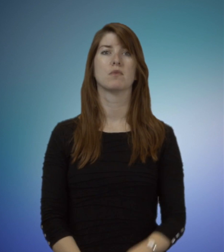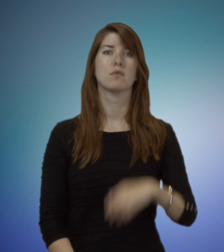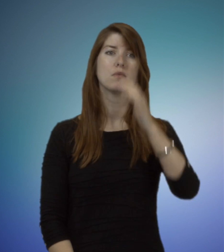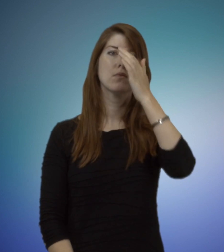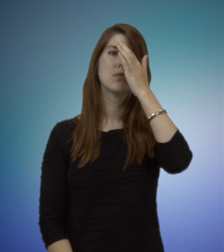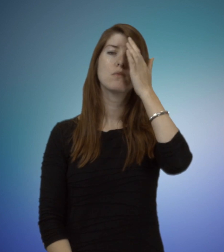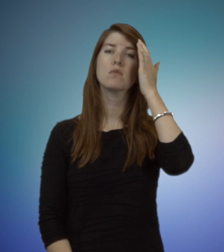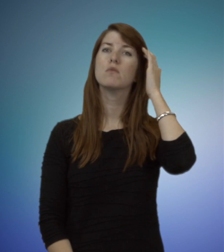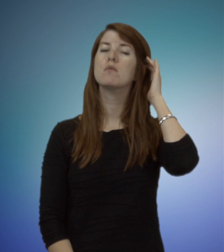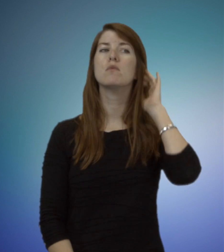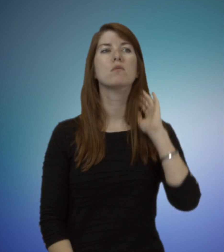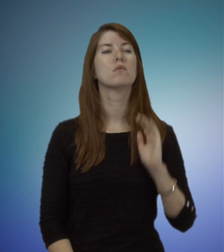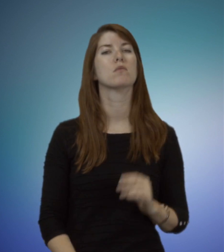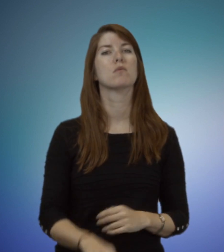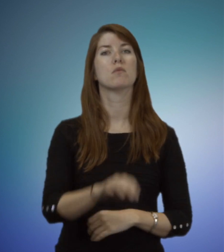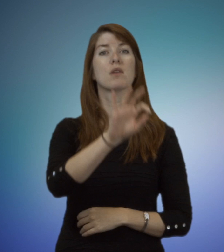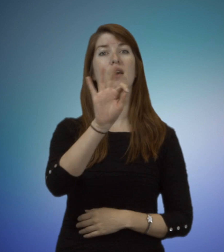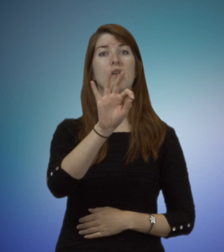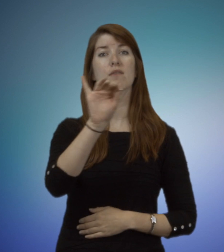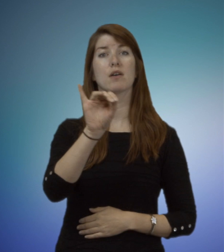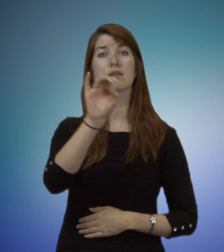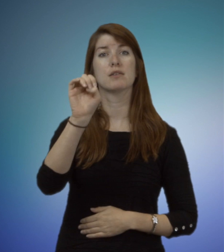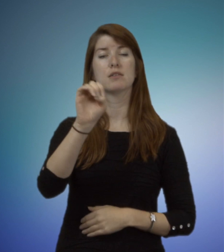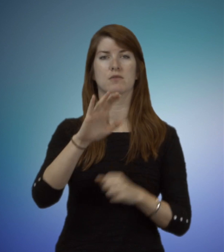An FIE is a full and individualized evaluation.